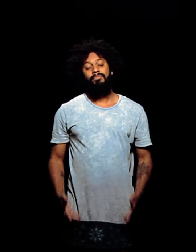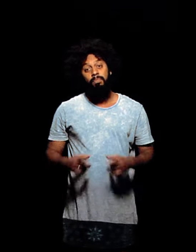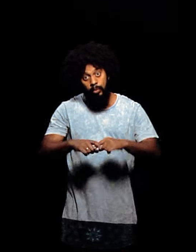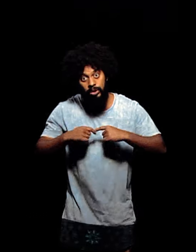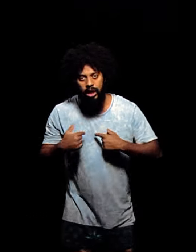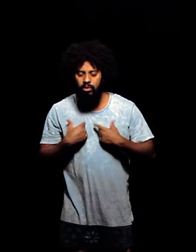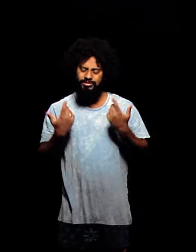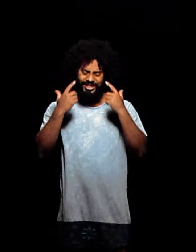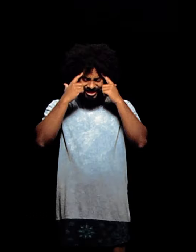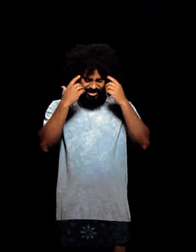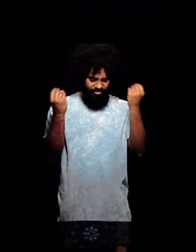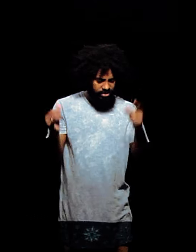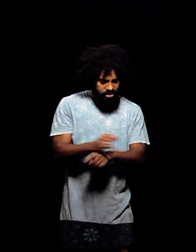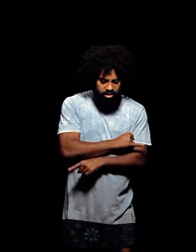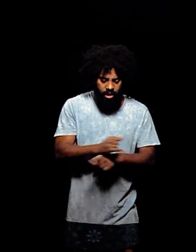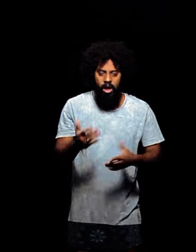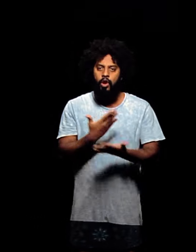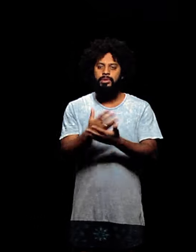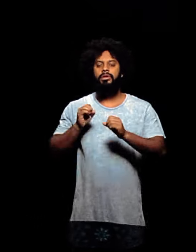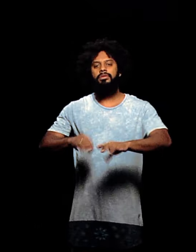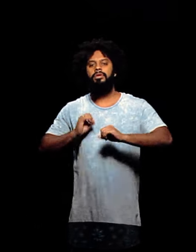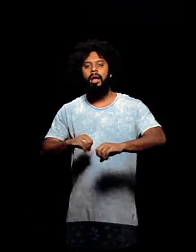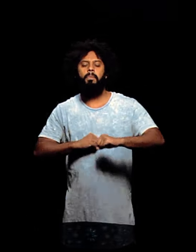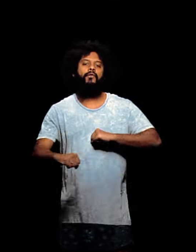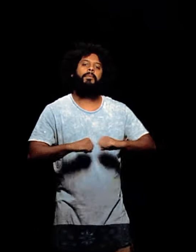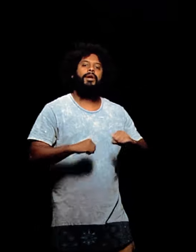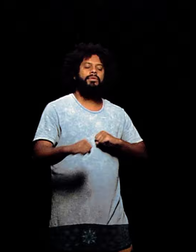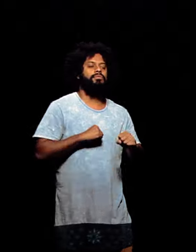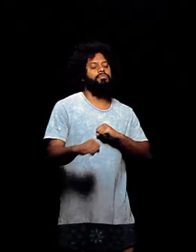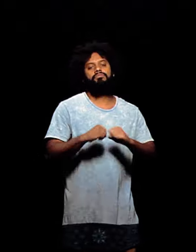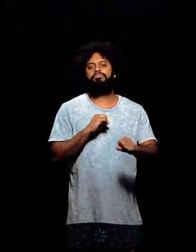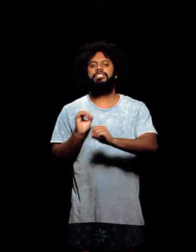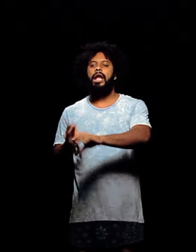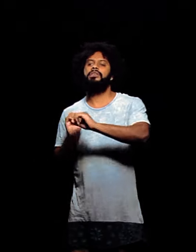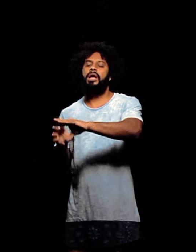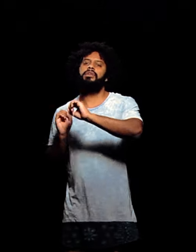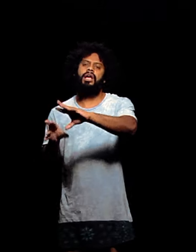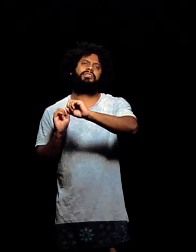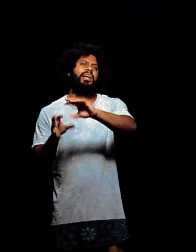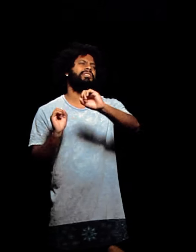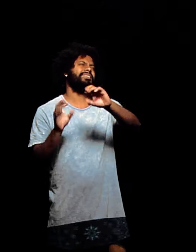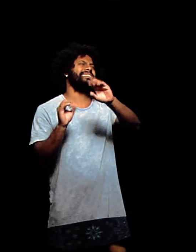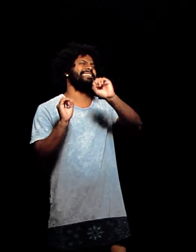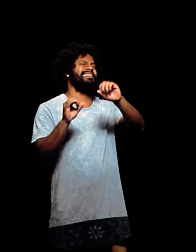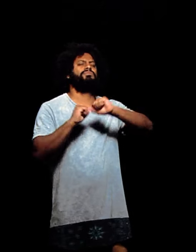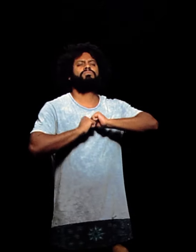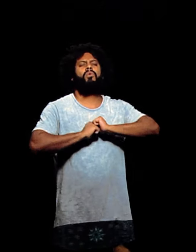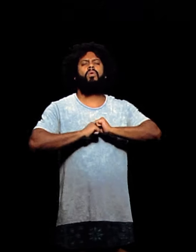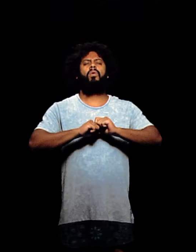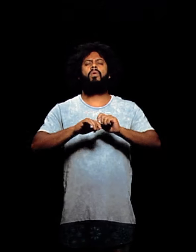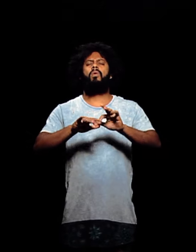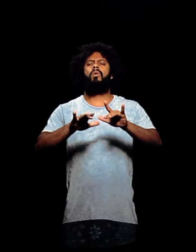That's why I decided to create strategies to create this movement and to teach in various places.